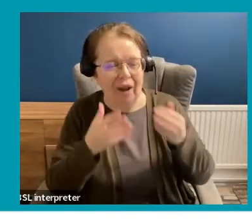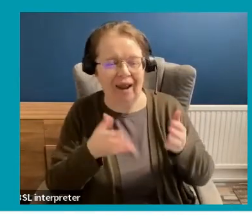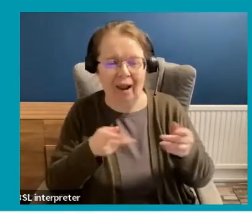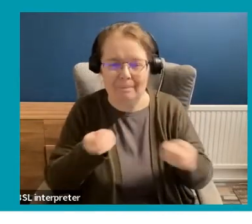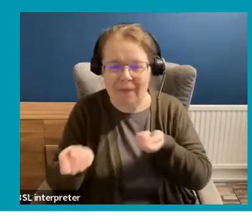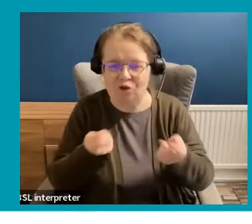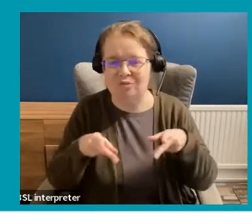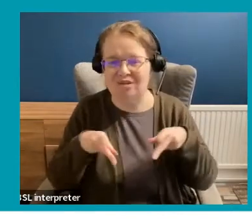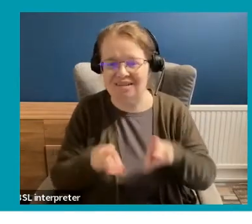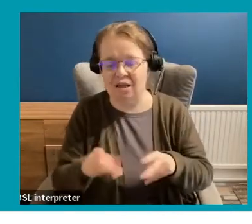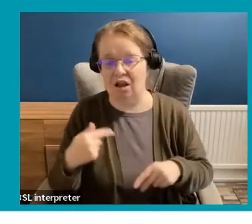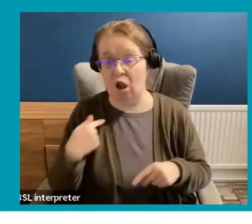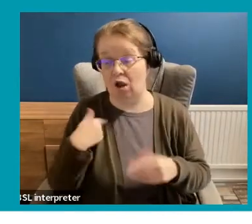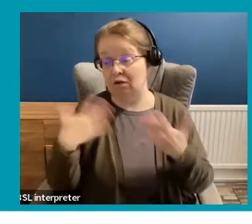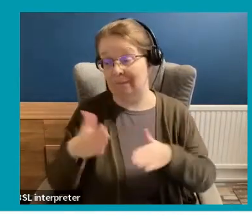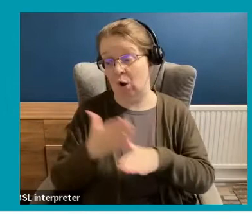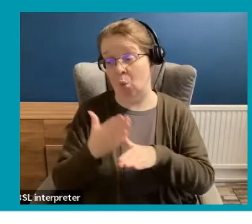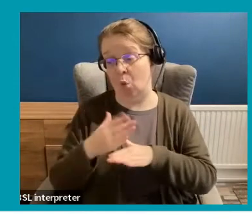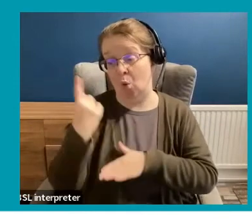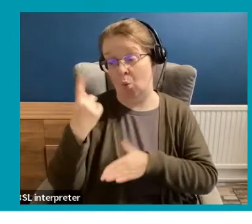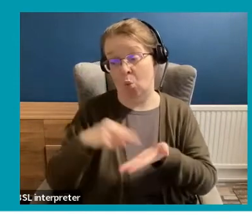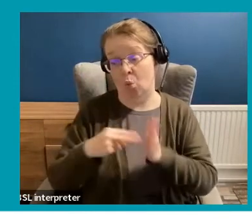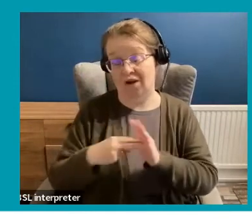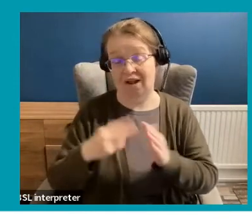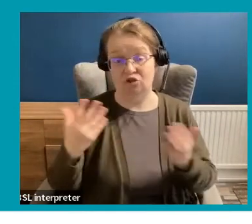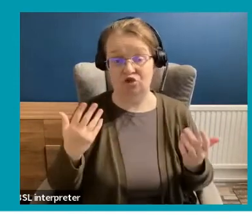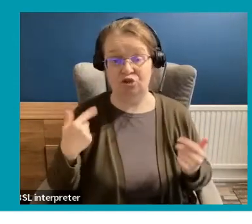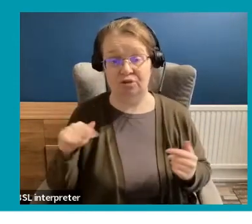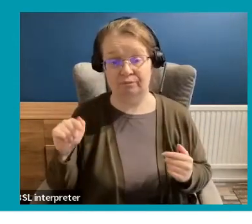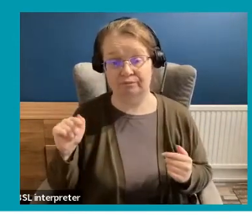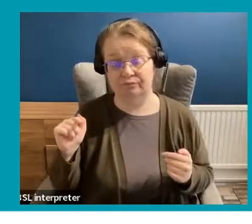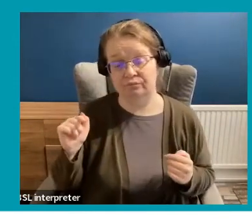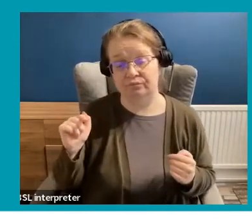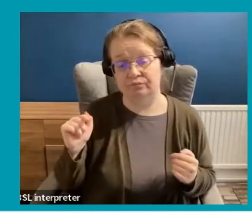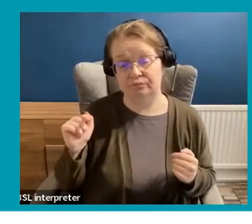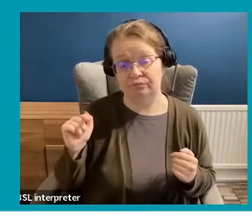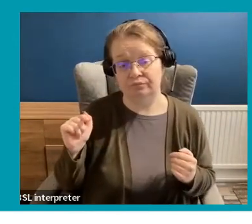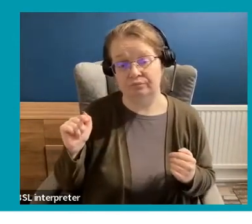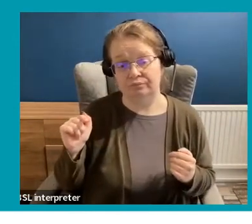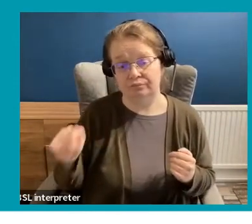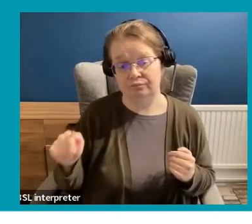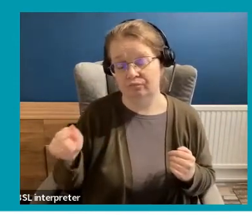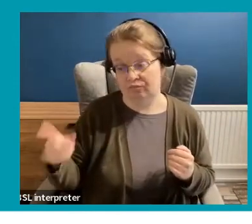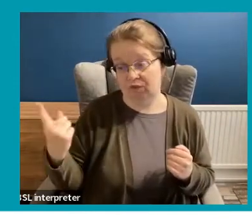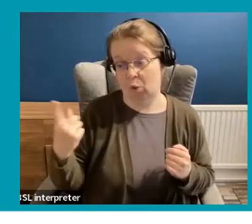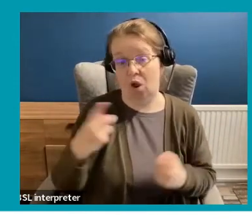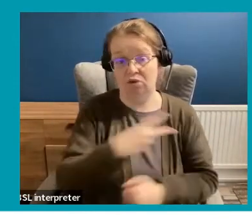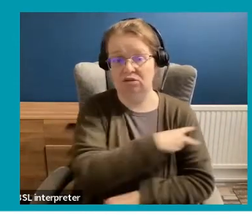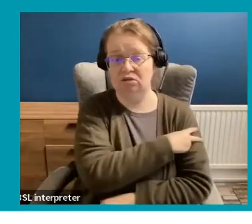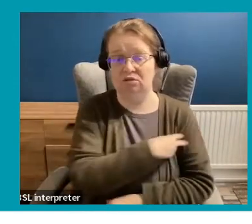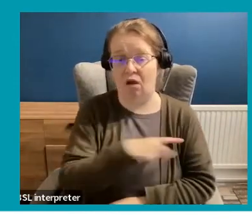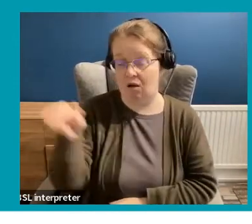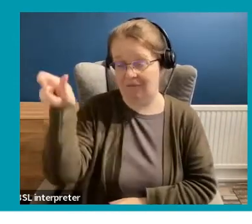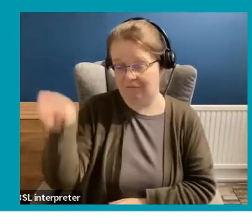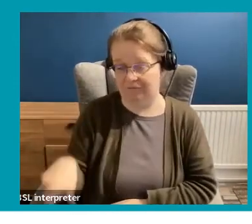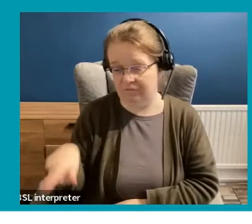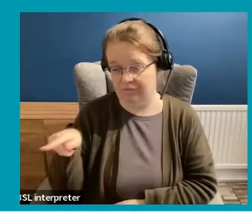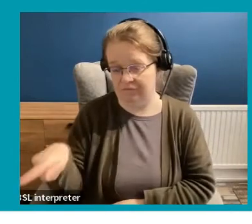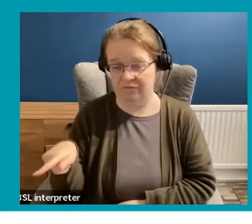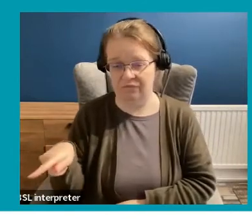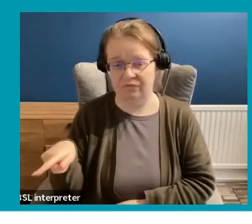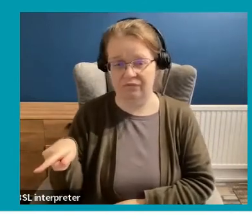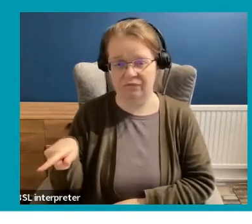I worked in one organization where a member of the staff who had a hearing impairment